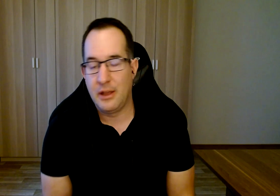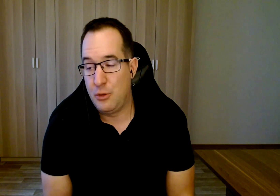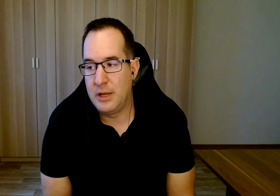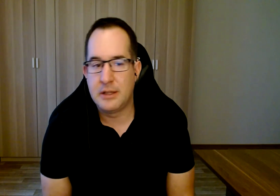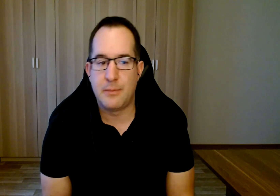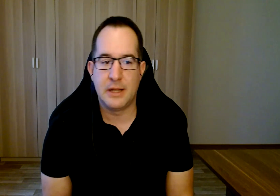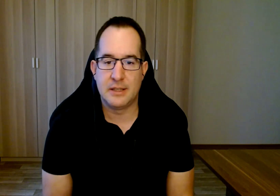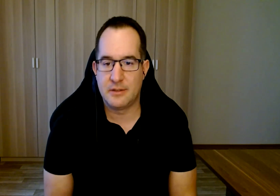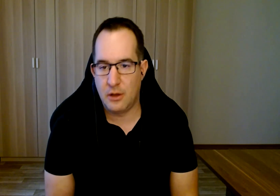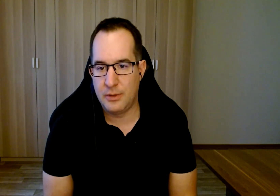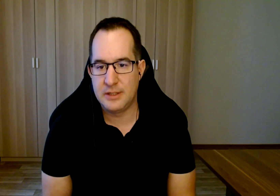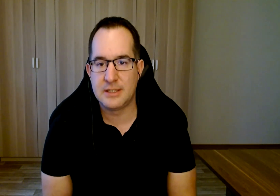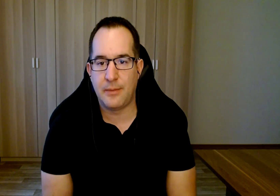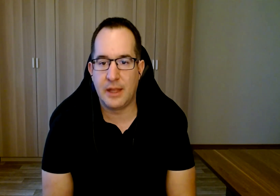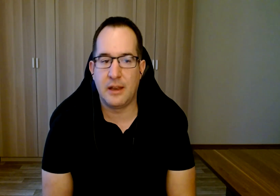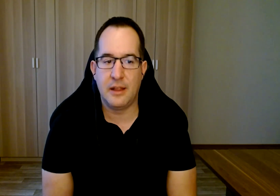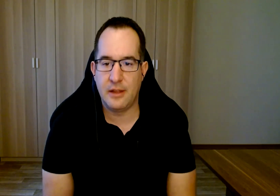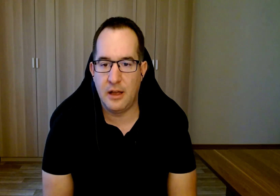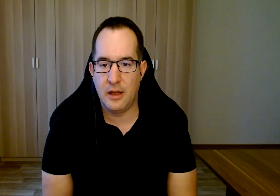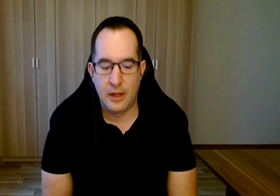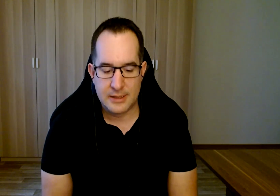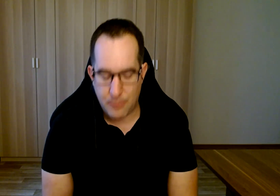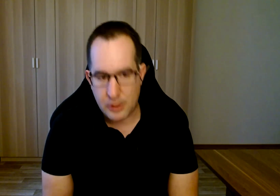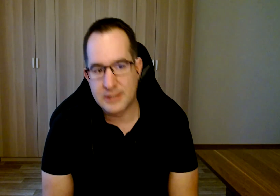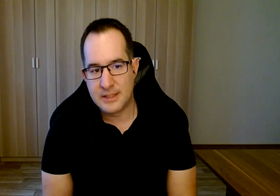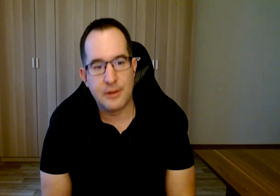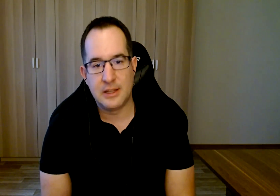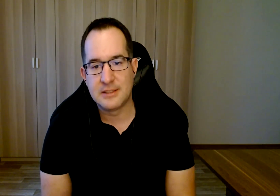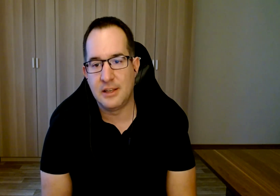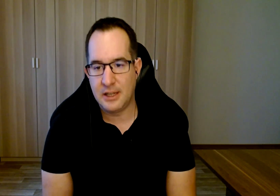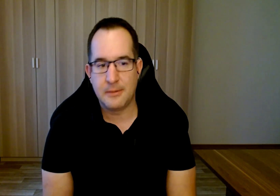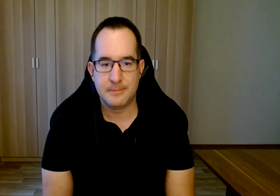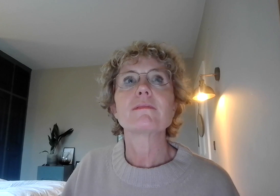with a human interpreter. So, this is something where some progress is definitely still needed.